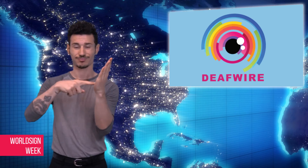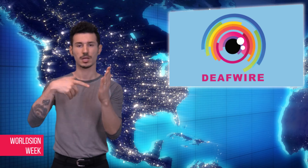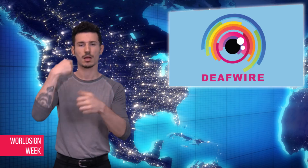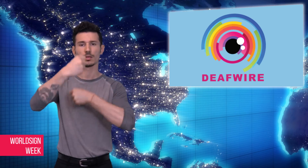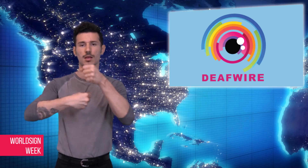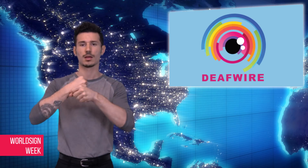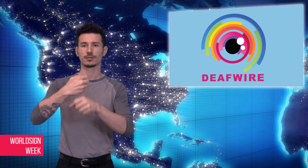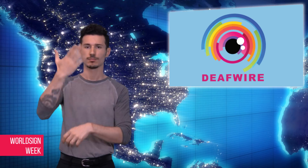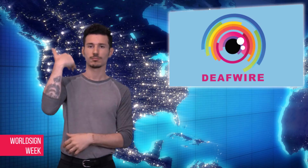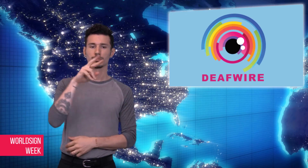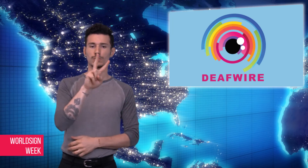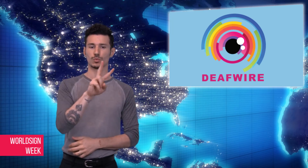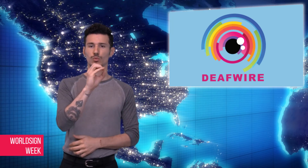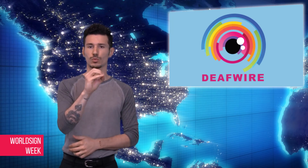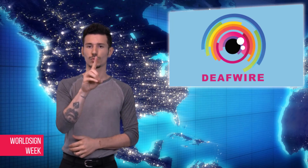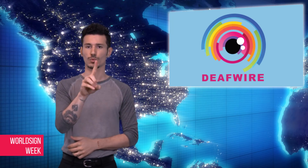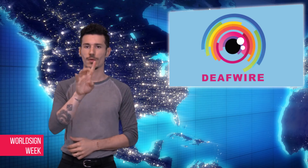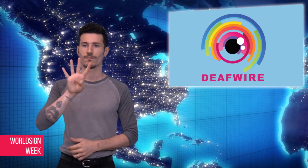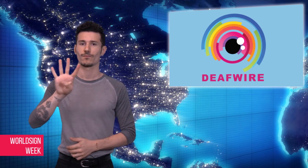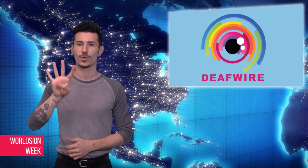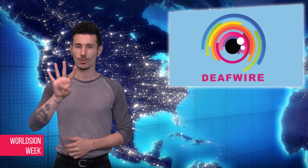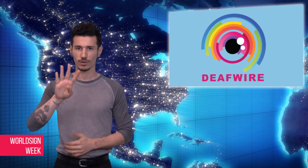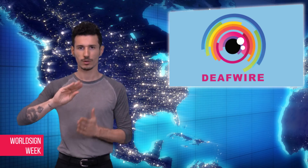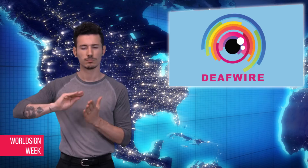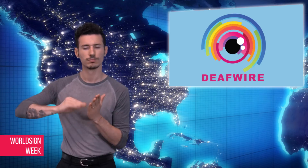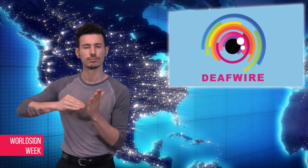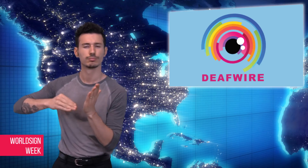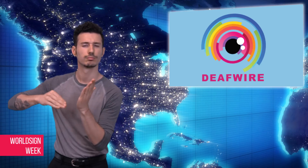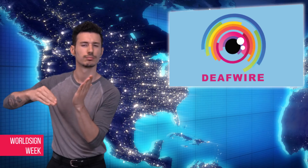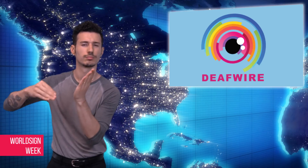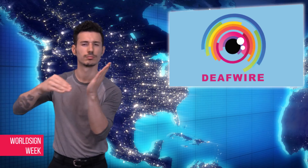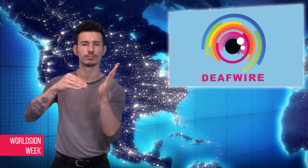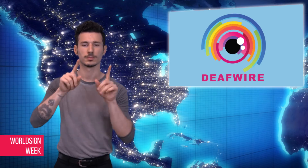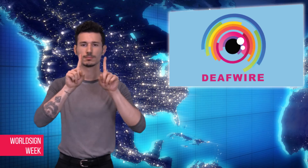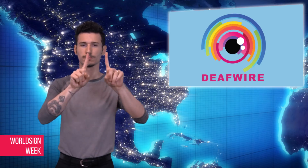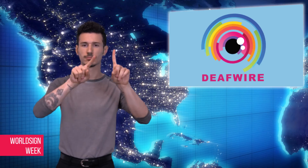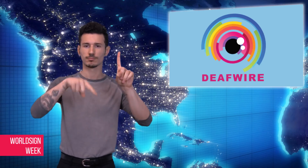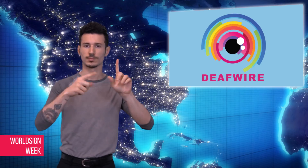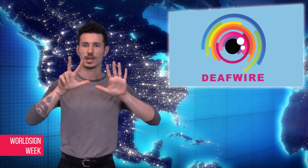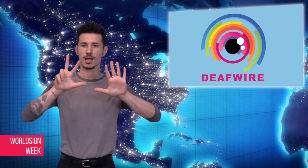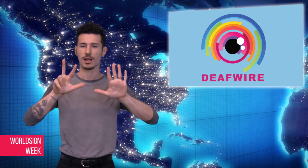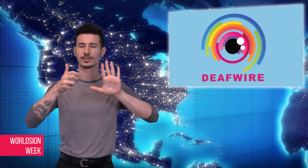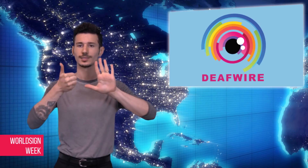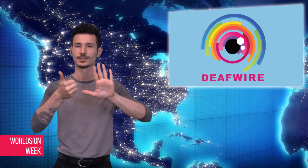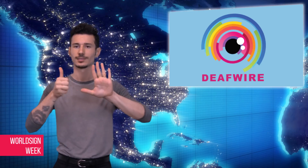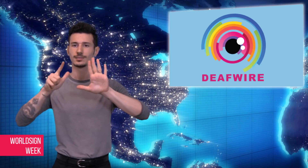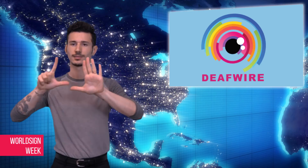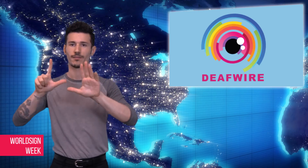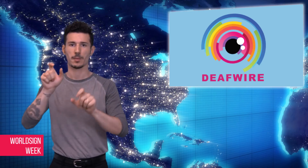according to a news report, all major